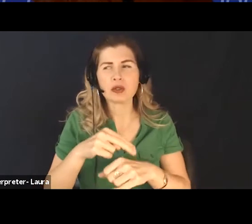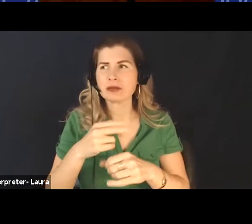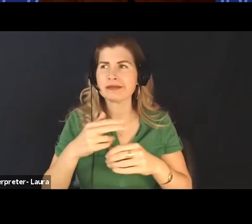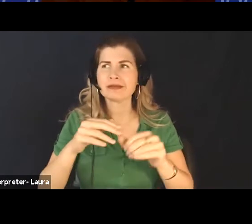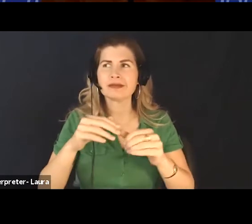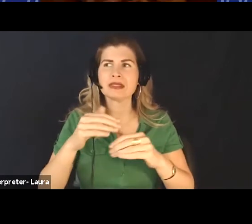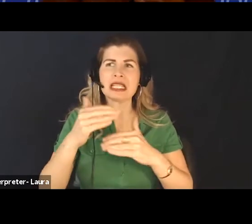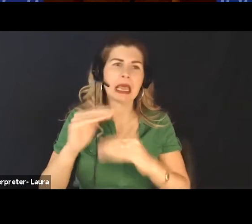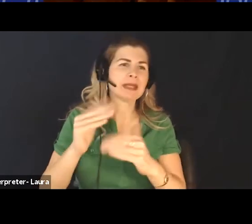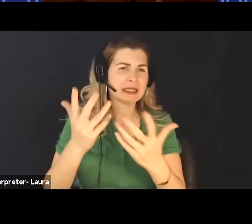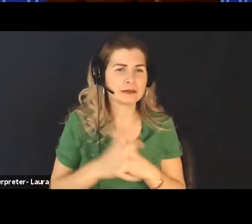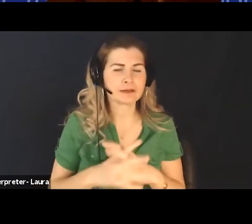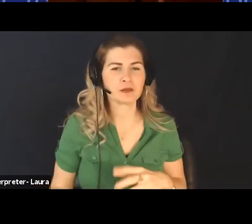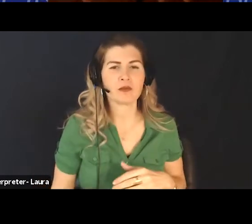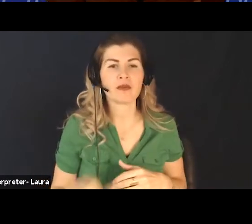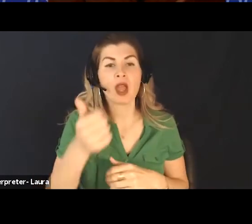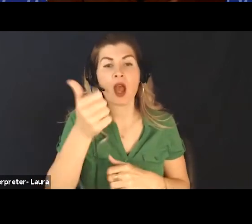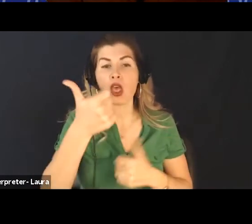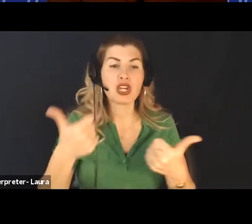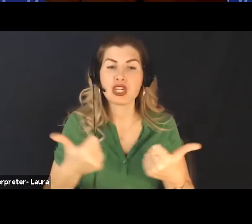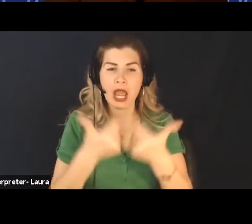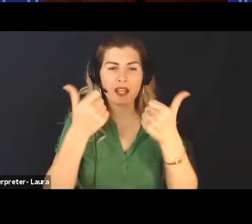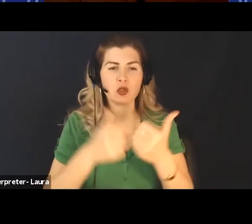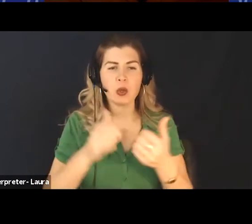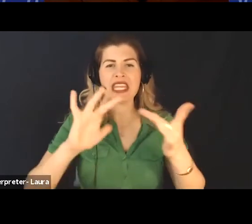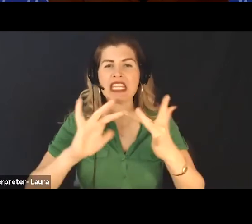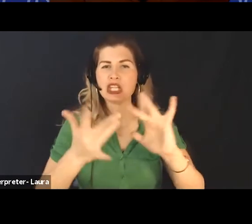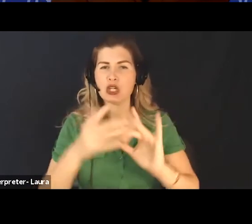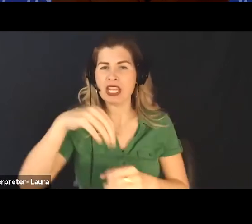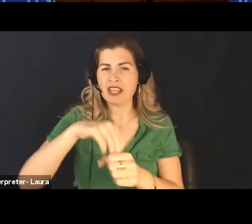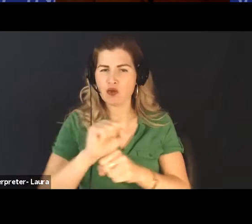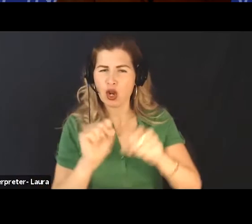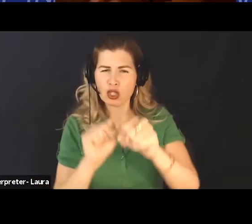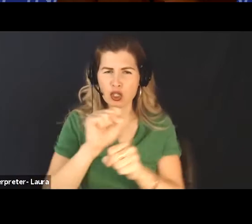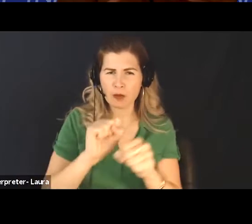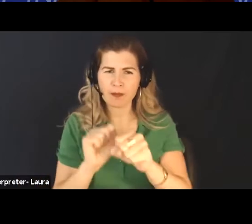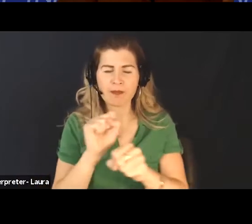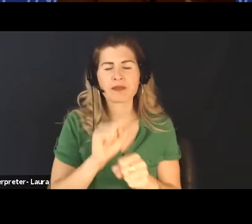Another challenge with digital infrastructures and gaining political agency is that those with the training to